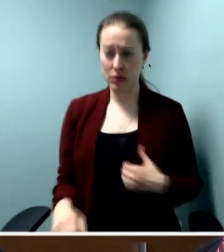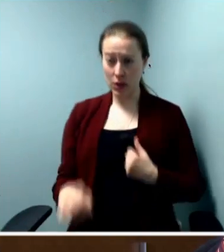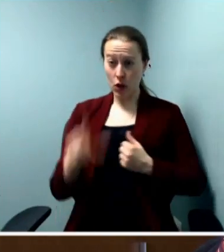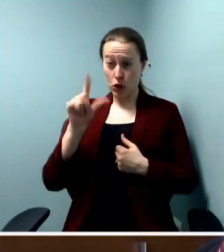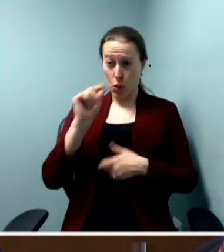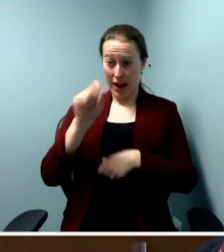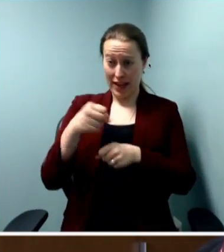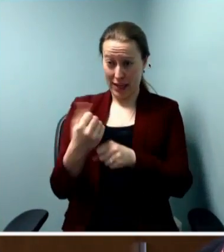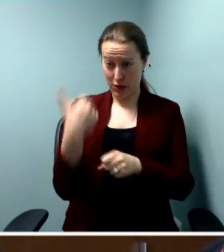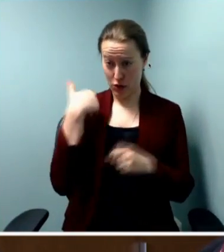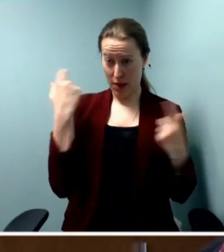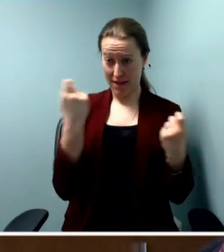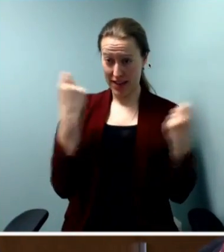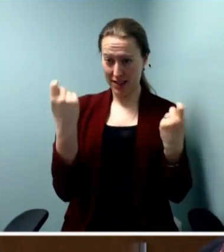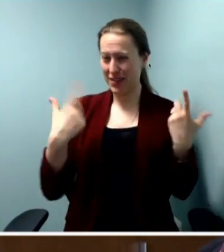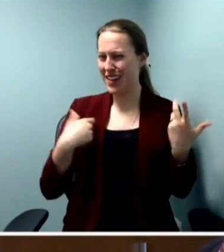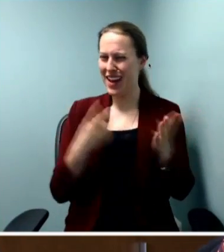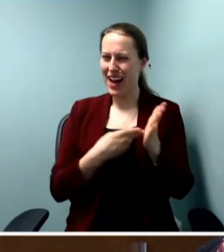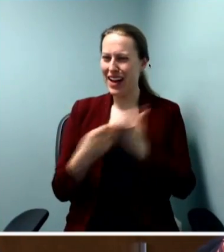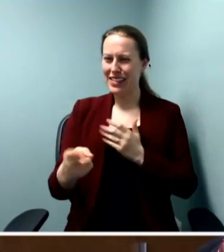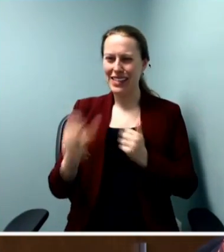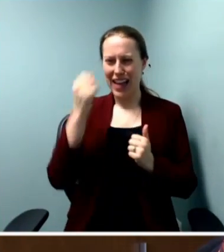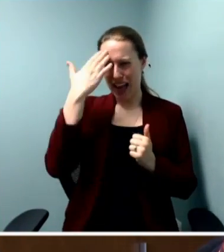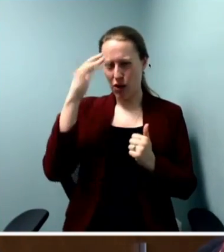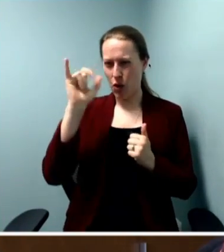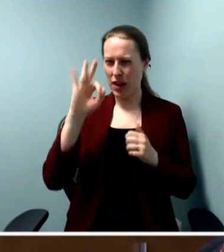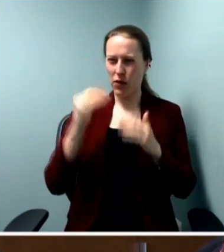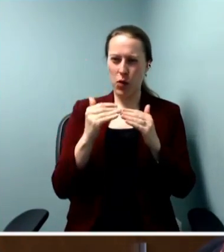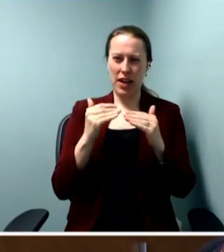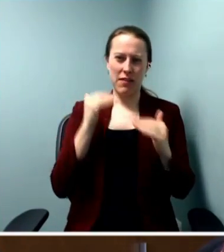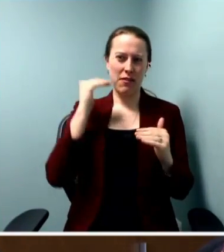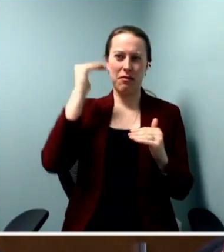I think there is still a complete cultural apartheid